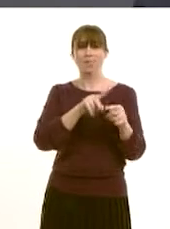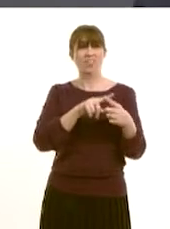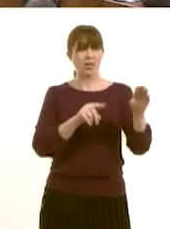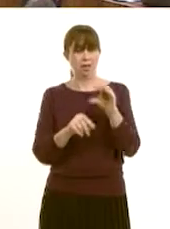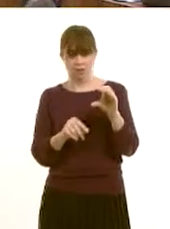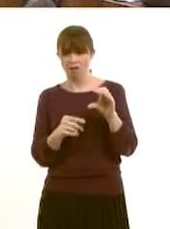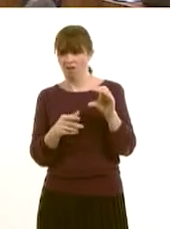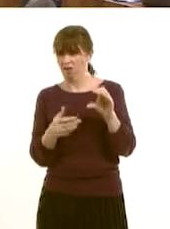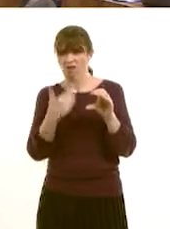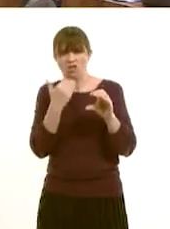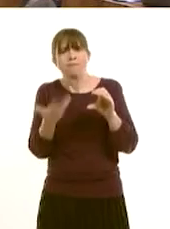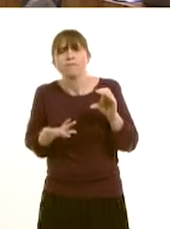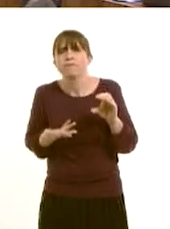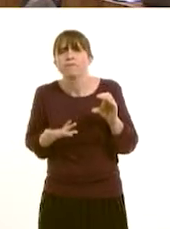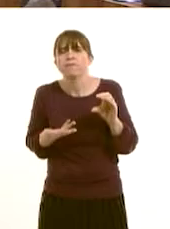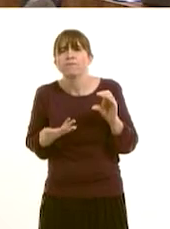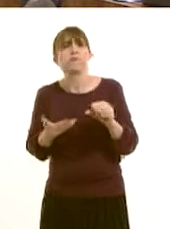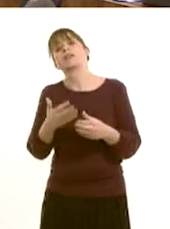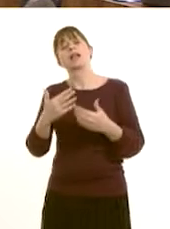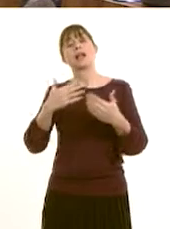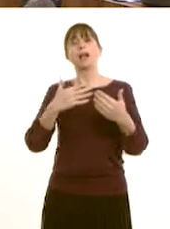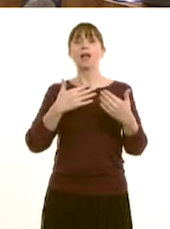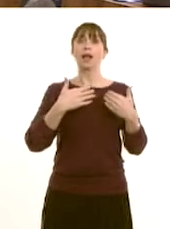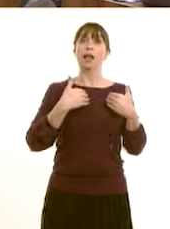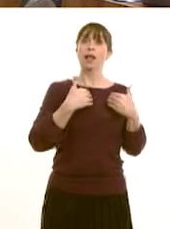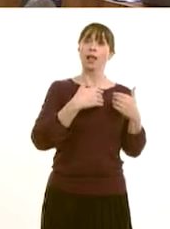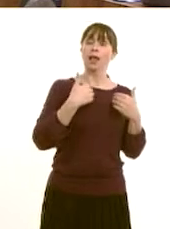At a time when the Health budget is being increased, reducing investment in the next